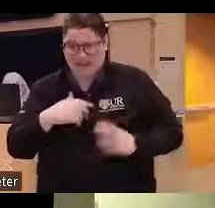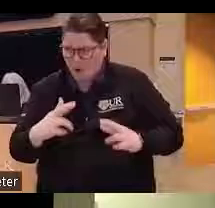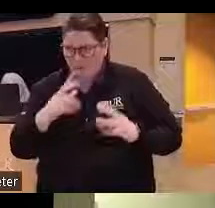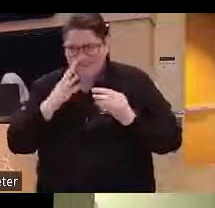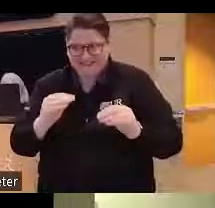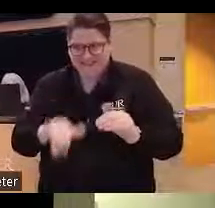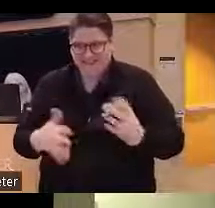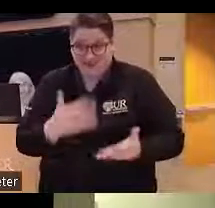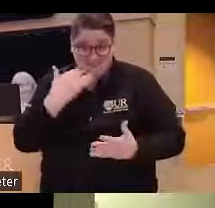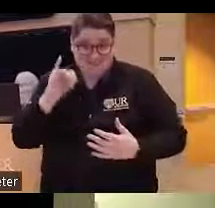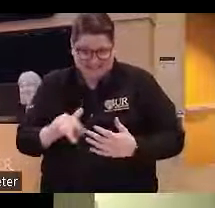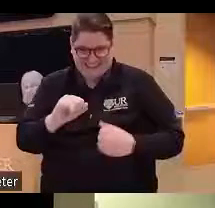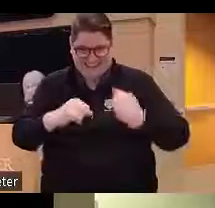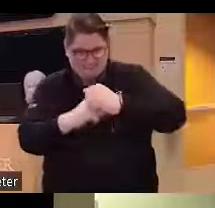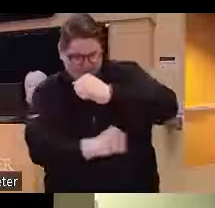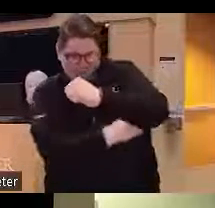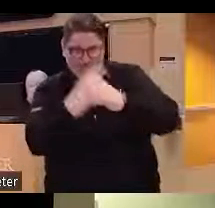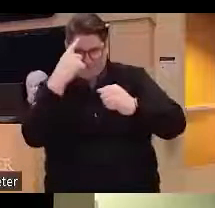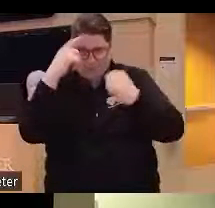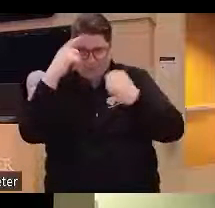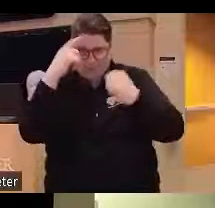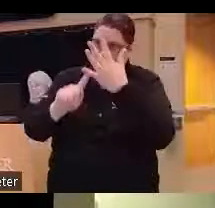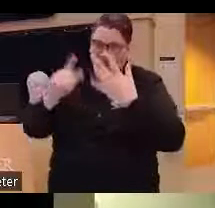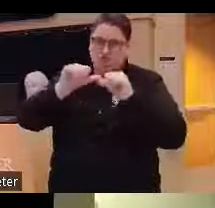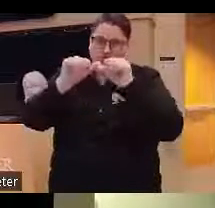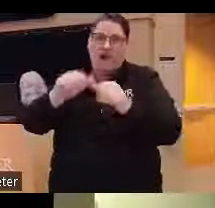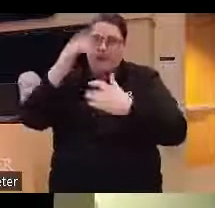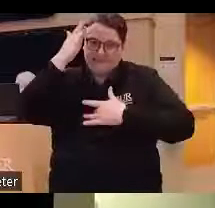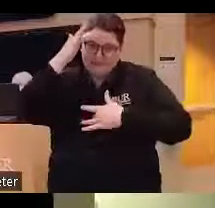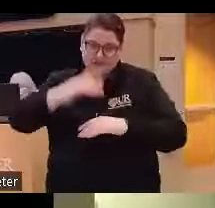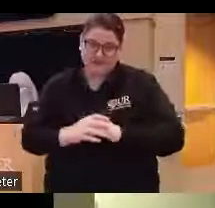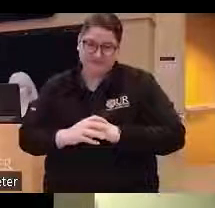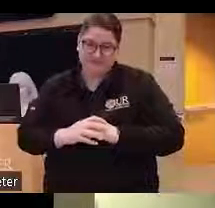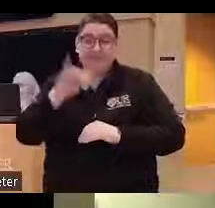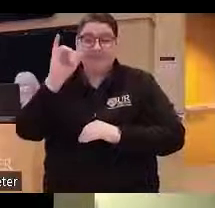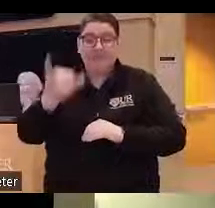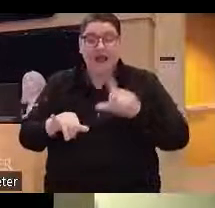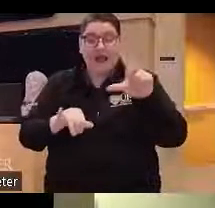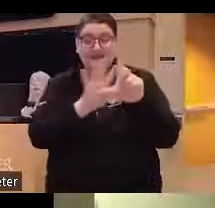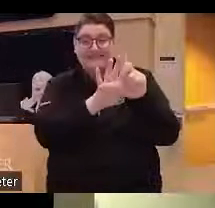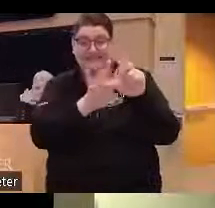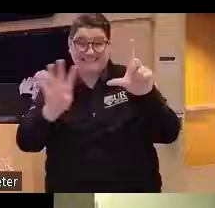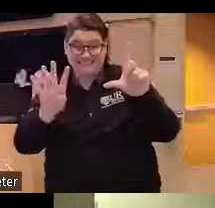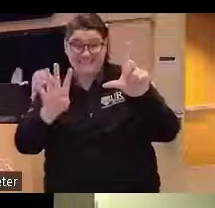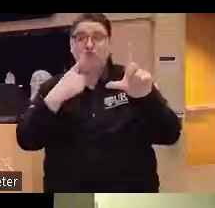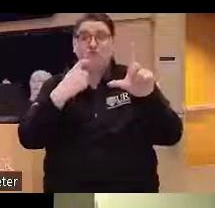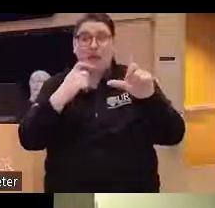so many of The Chronic conditions um this is a a chart showing you the peak in red for when we